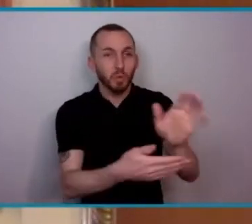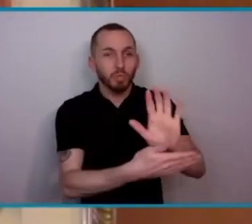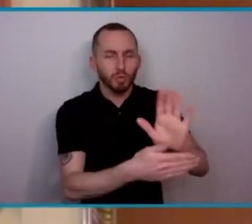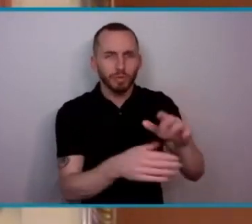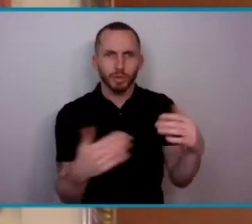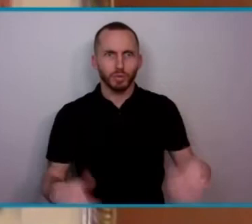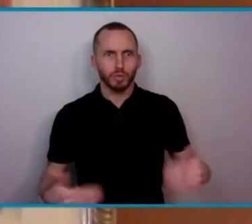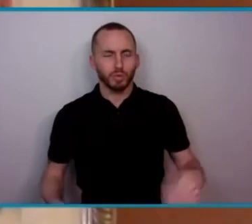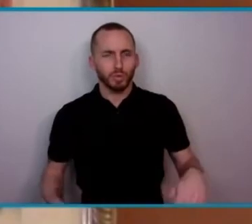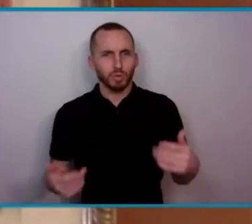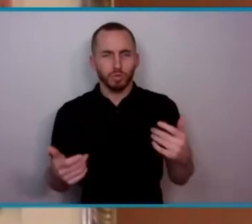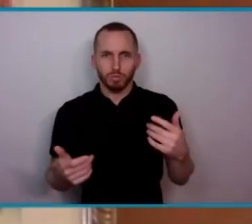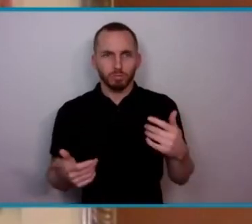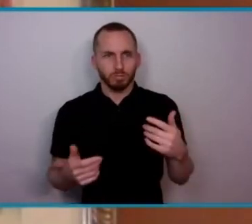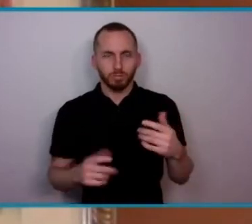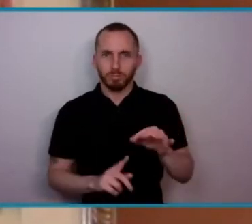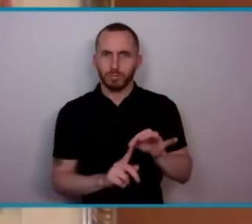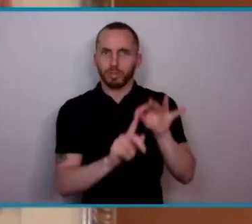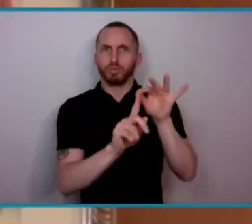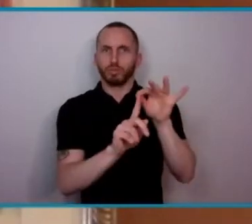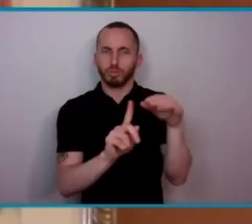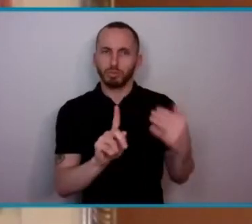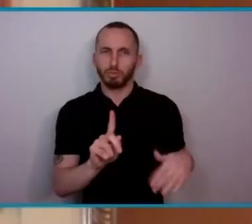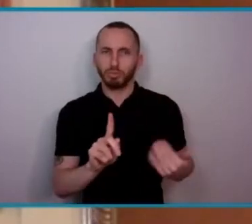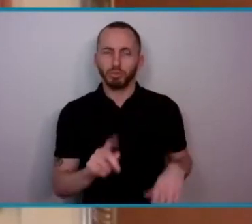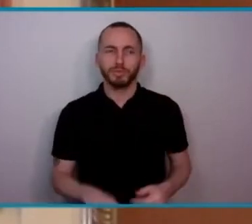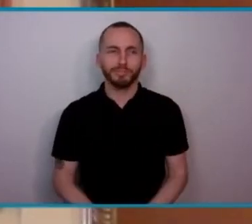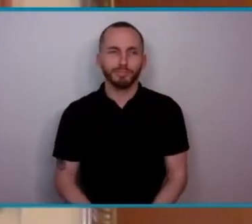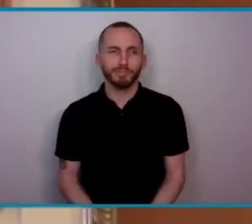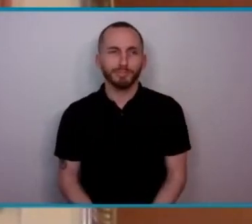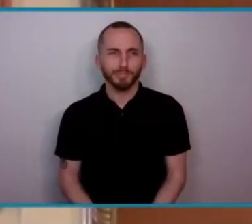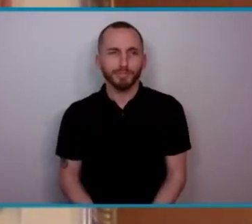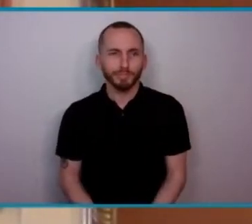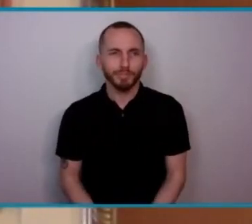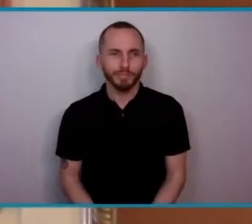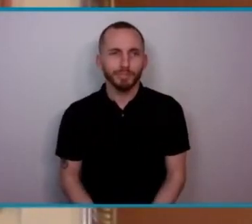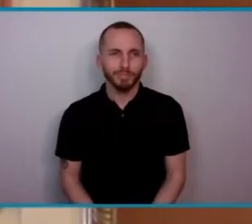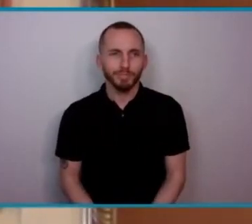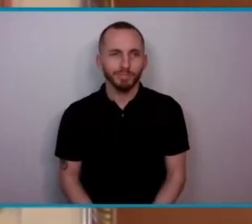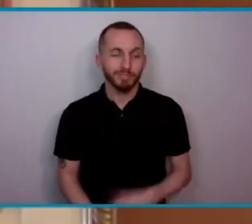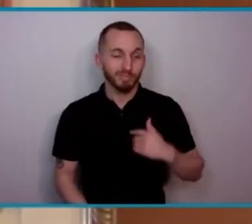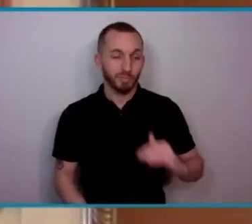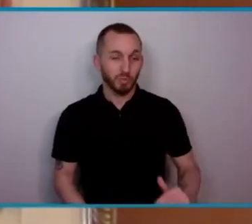So it's a relatively impoverished visual culture especially compared to what kids right now grow up in.